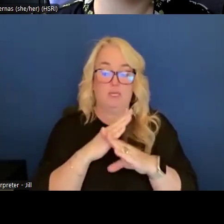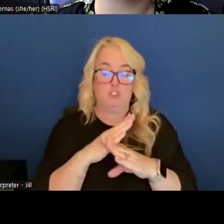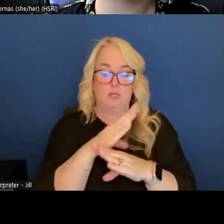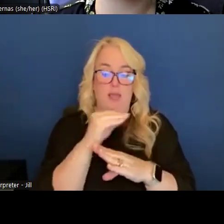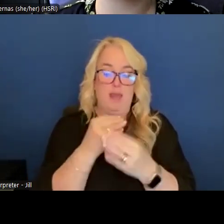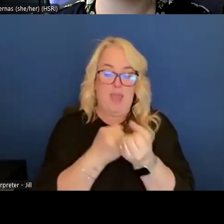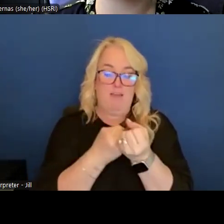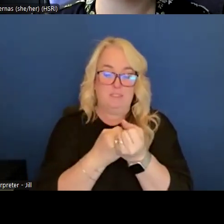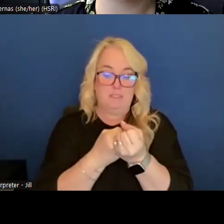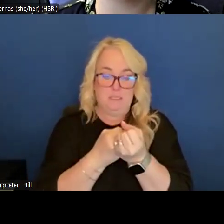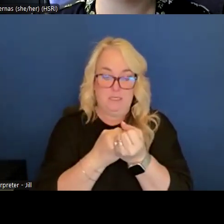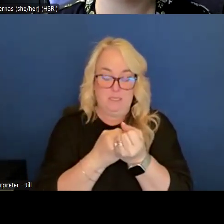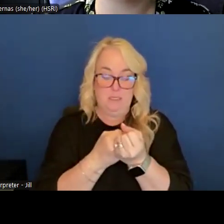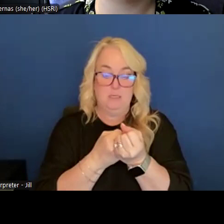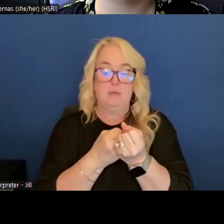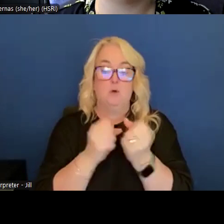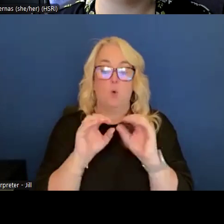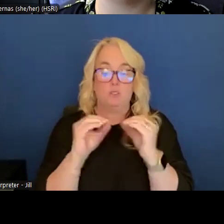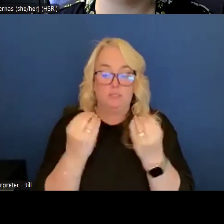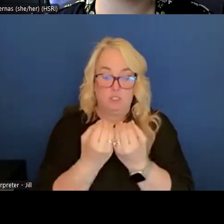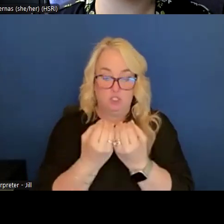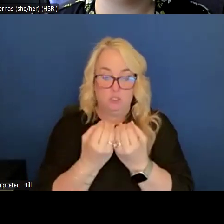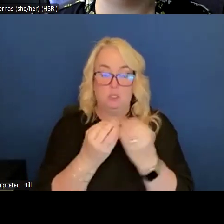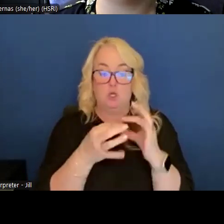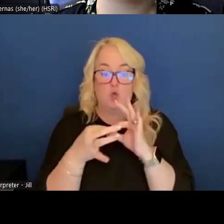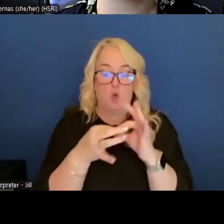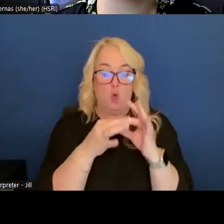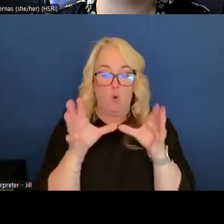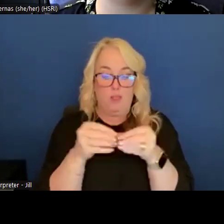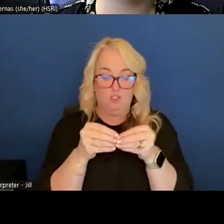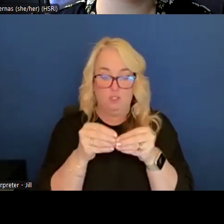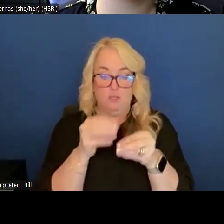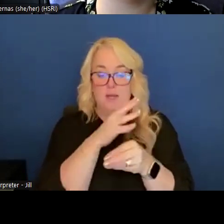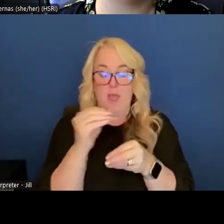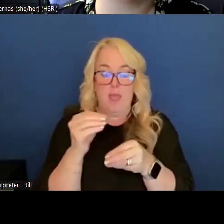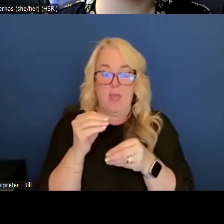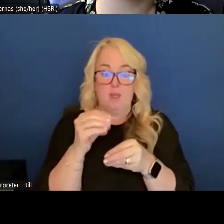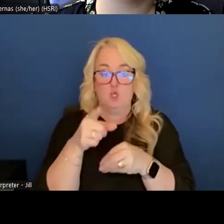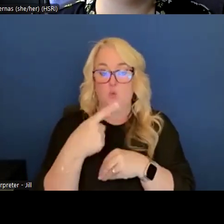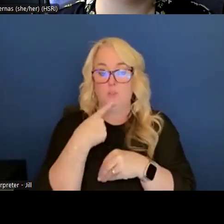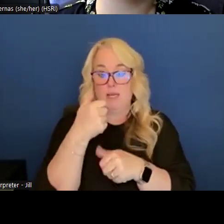a coalition, a UCEDD, and in every state there is also a